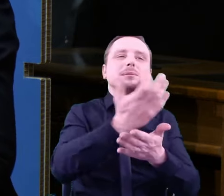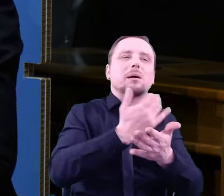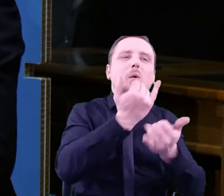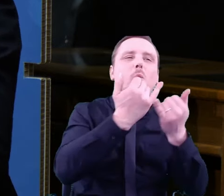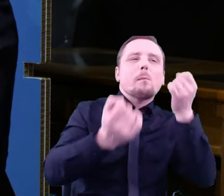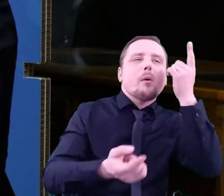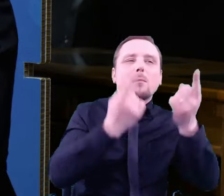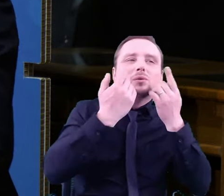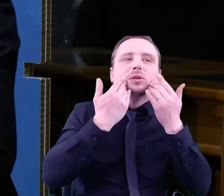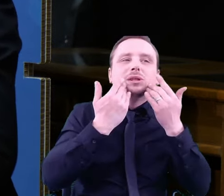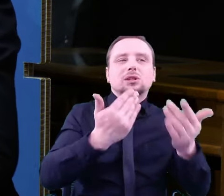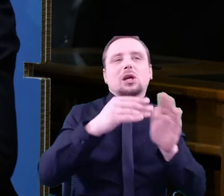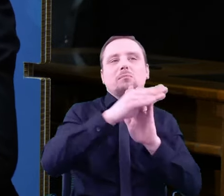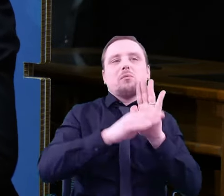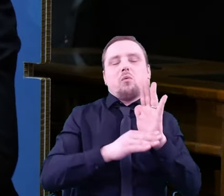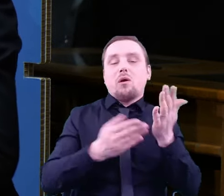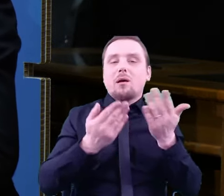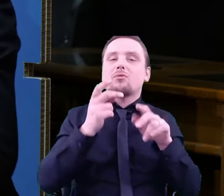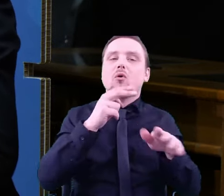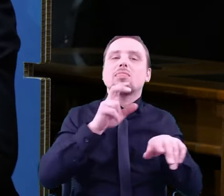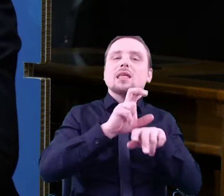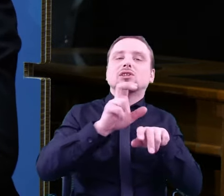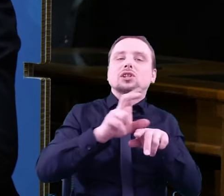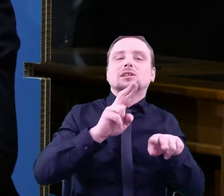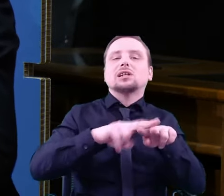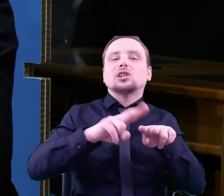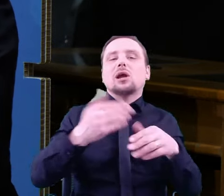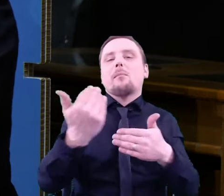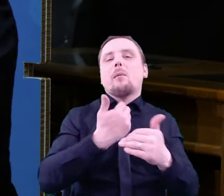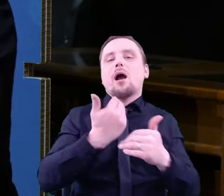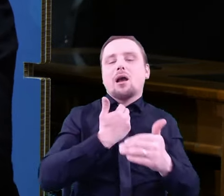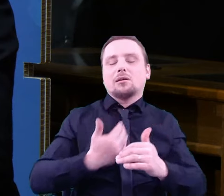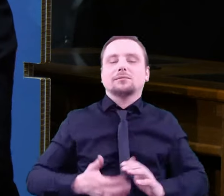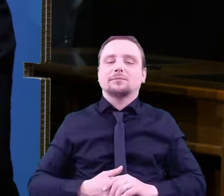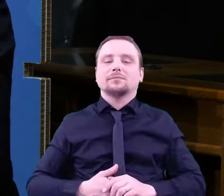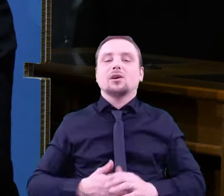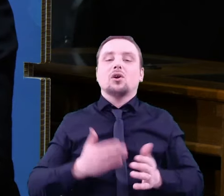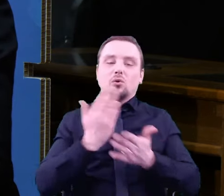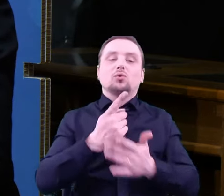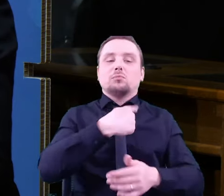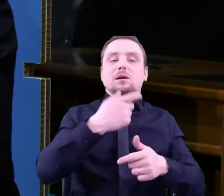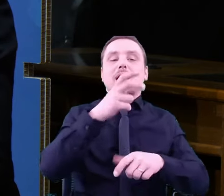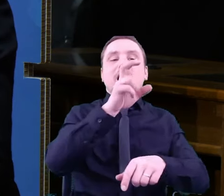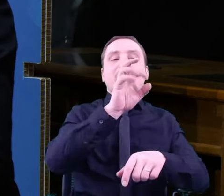These are the tools we and the students are using at the moment.